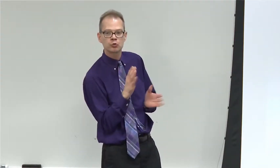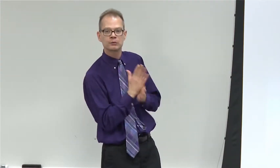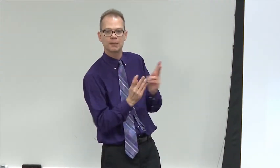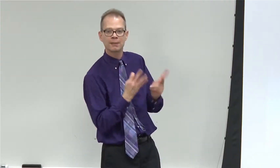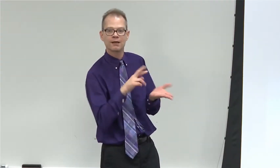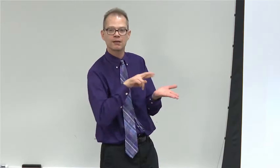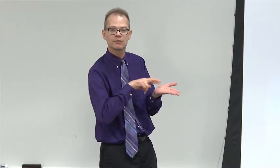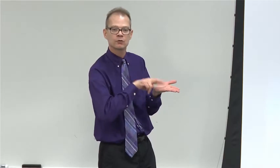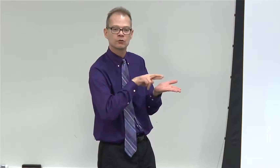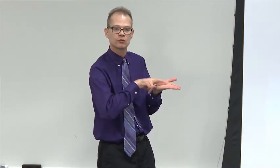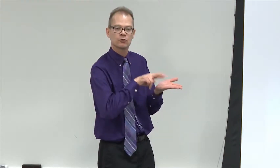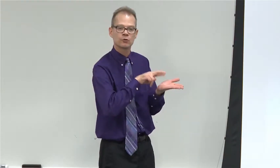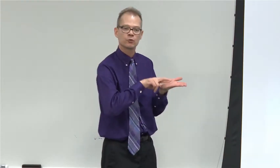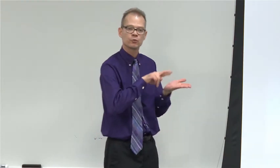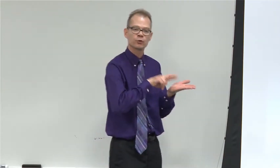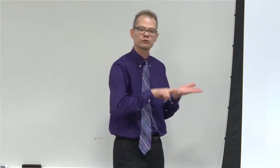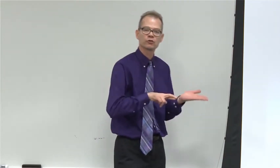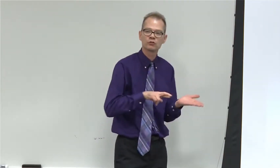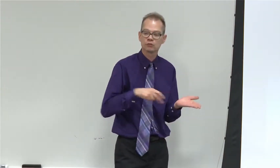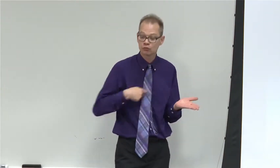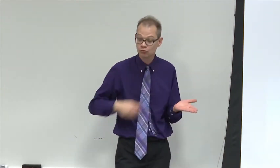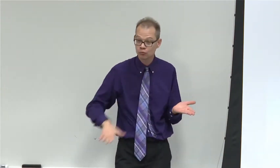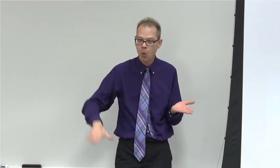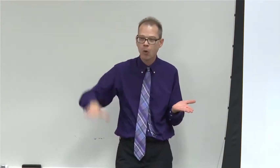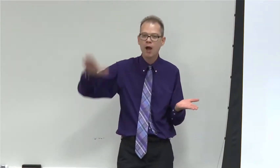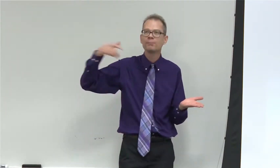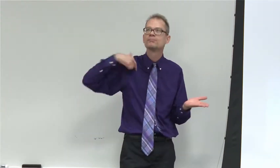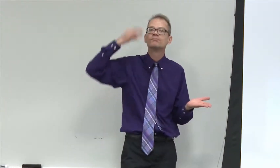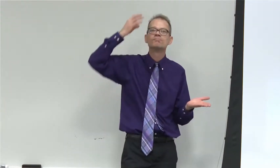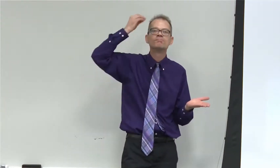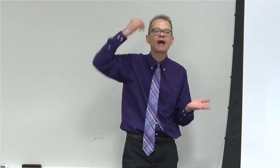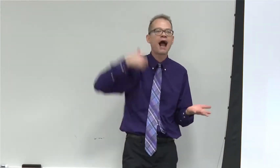that I might want to participate in some research.